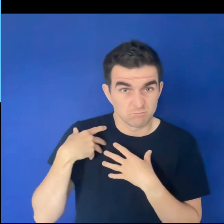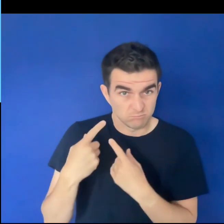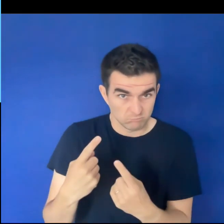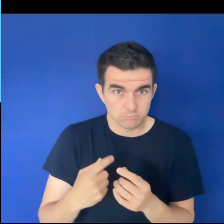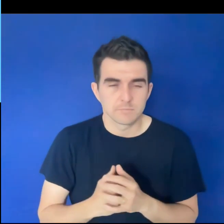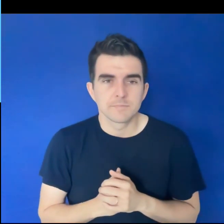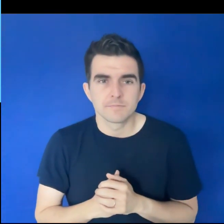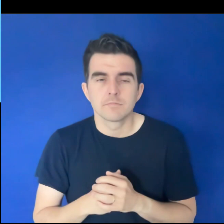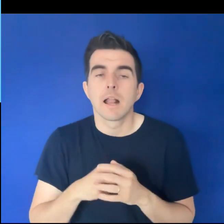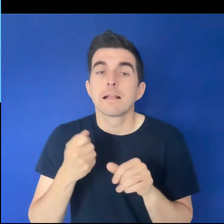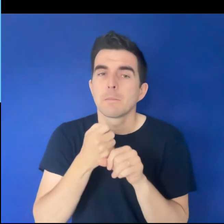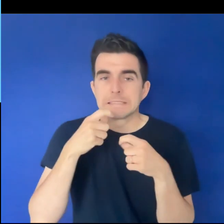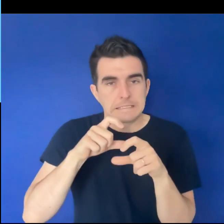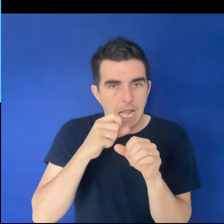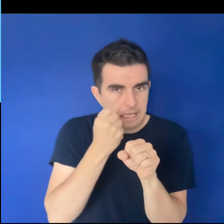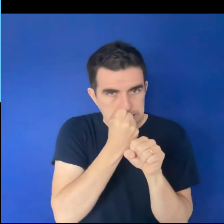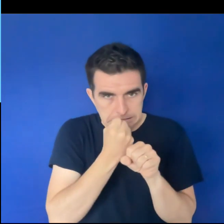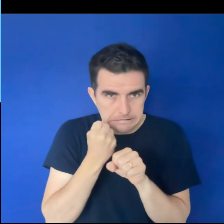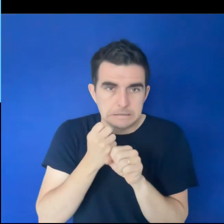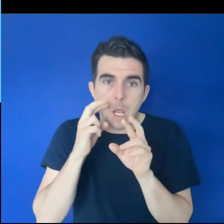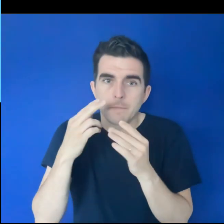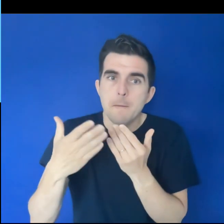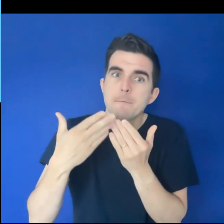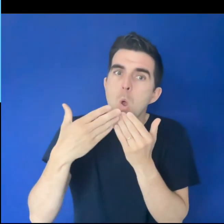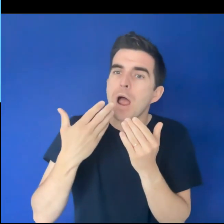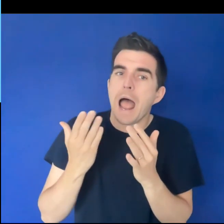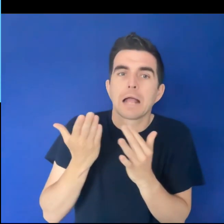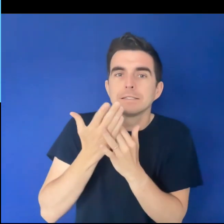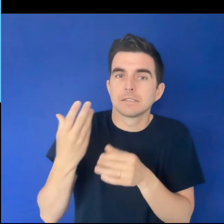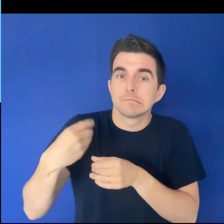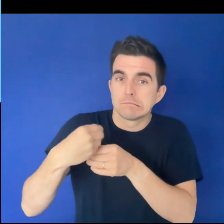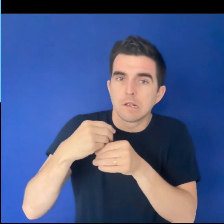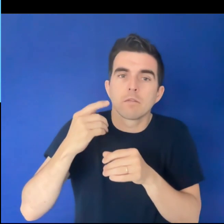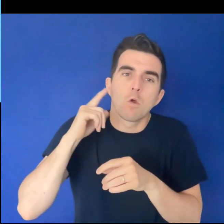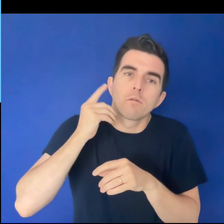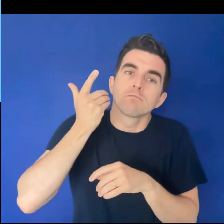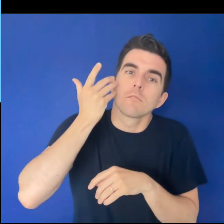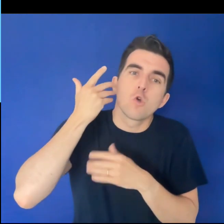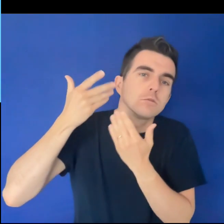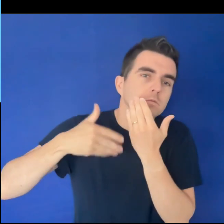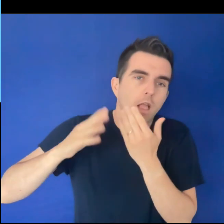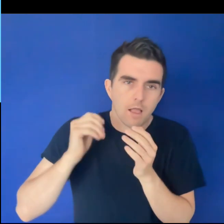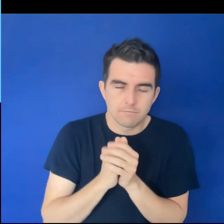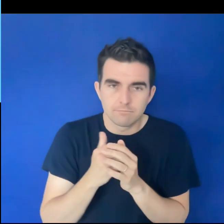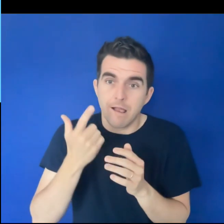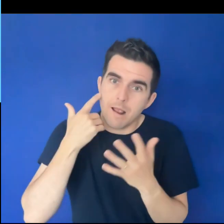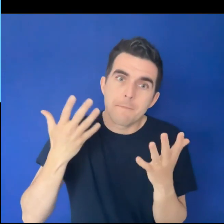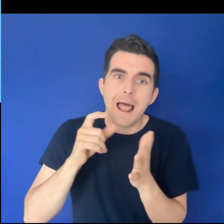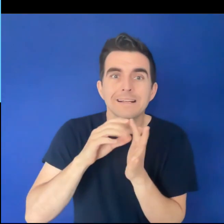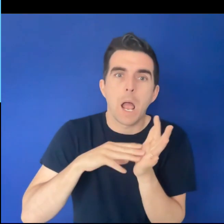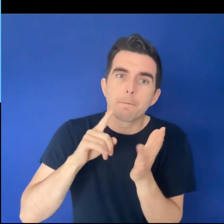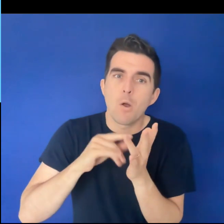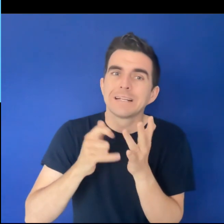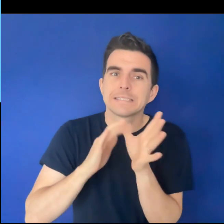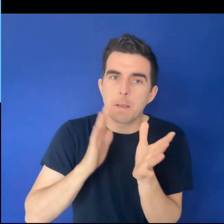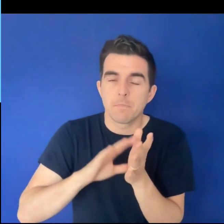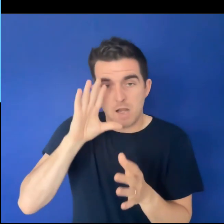The game is still in development, and I’ll be sure to add more accessibility features in the future. Play the demo on Steam, and let me know what you think.